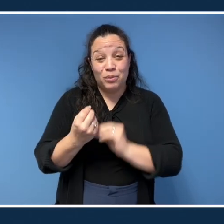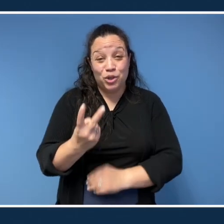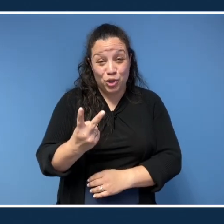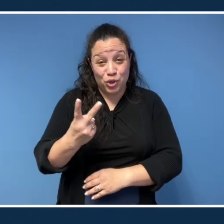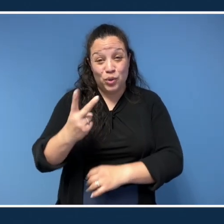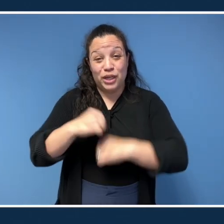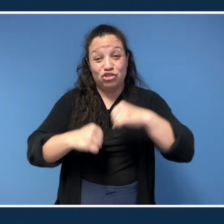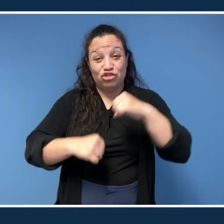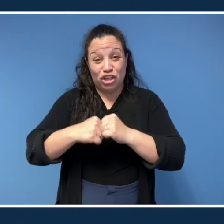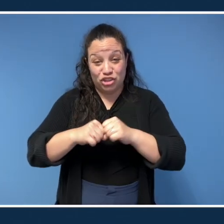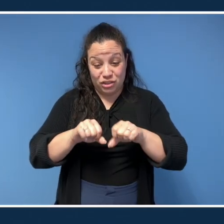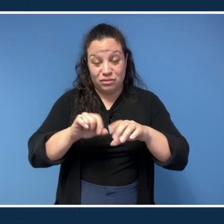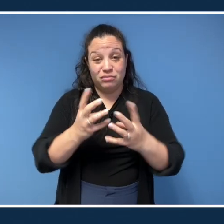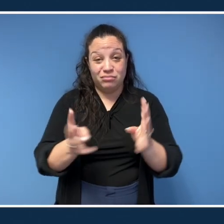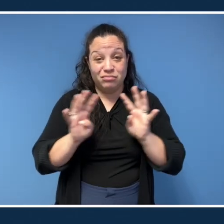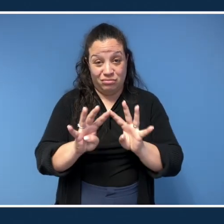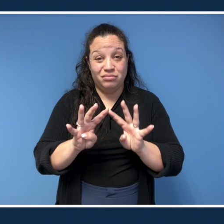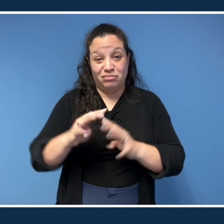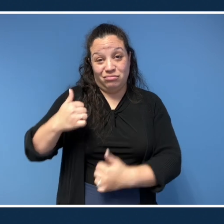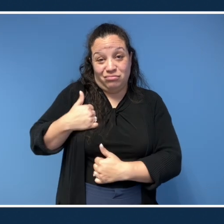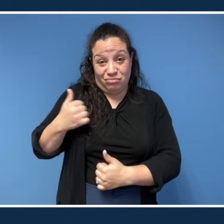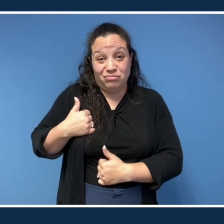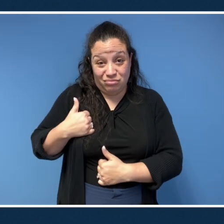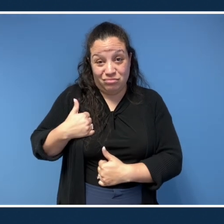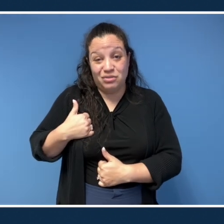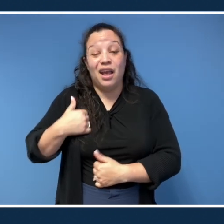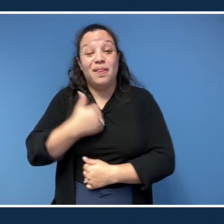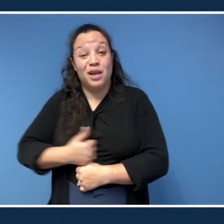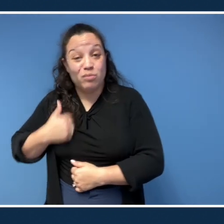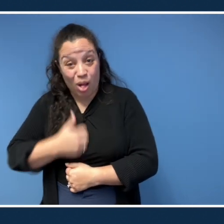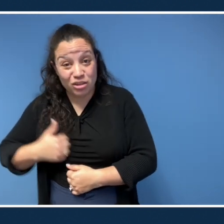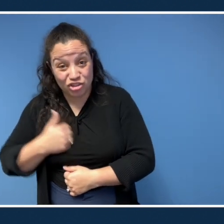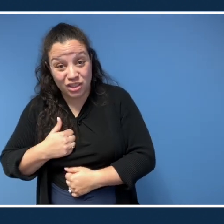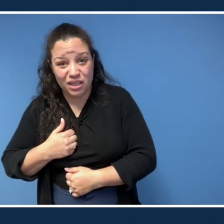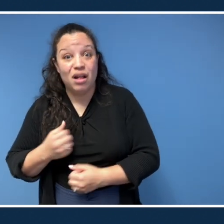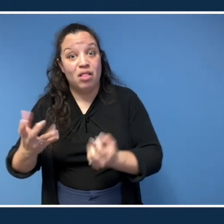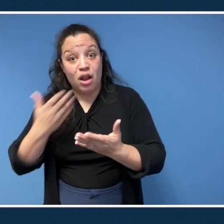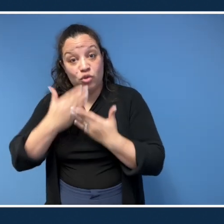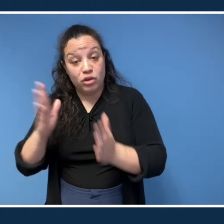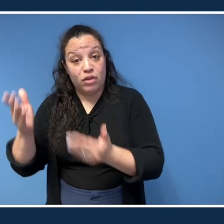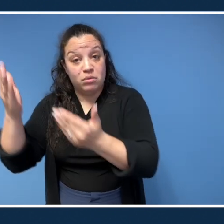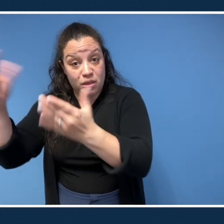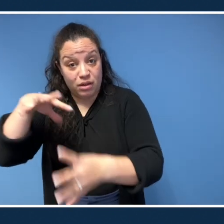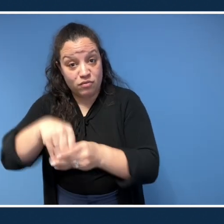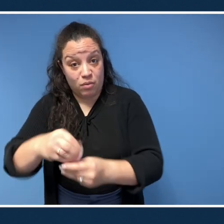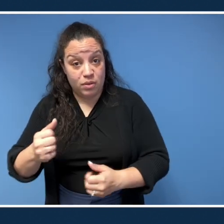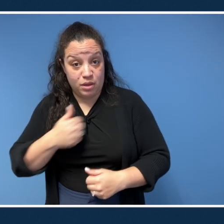There's a number of recommendations that came out of the Number 2 Construction Battalion apology. And one of those recommendations was to